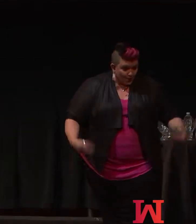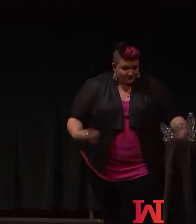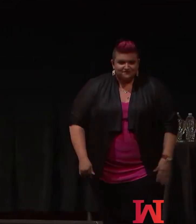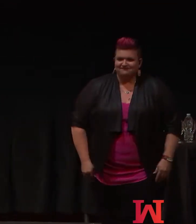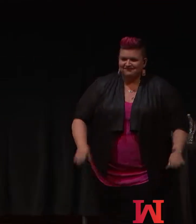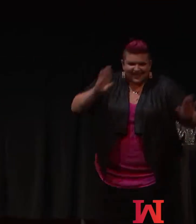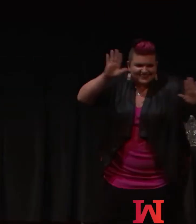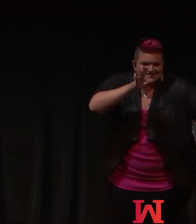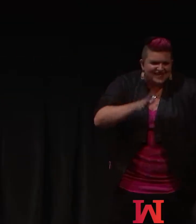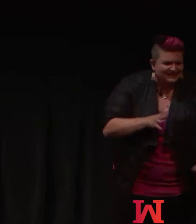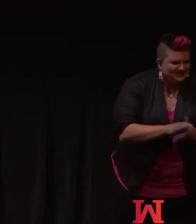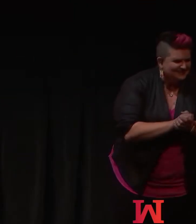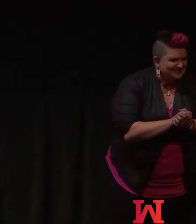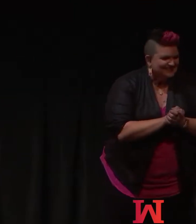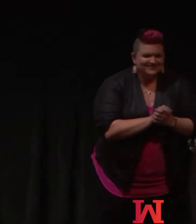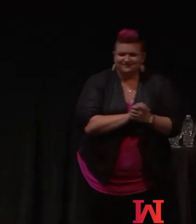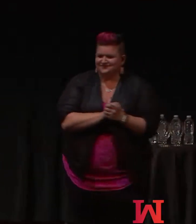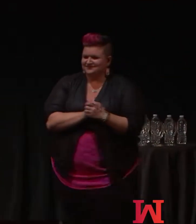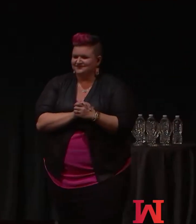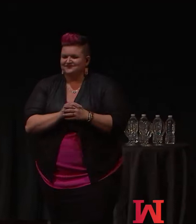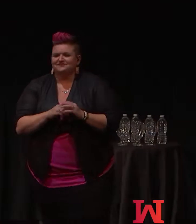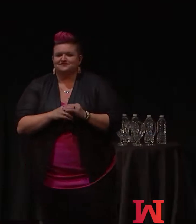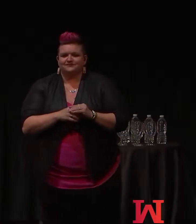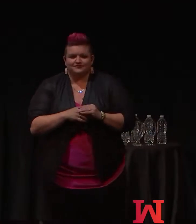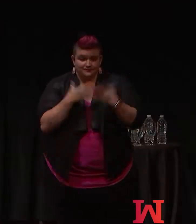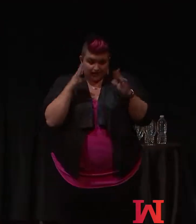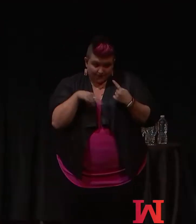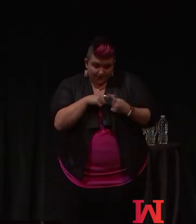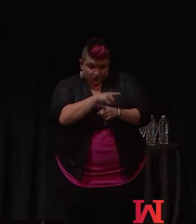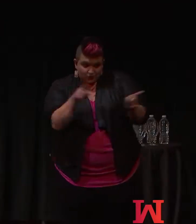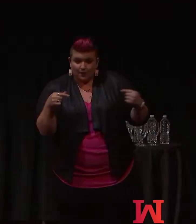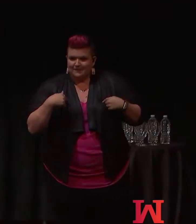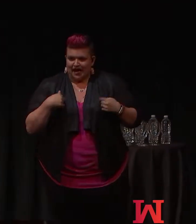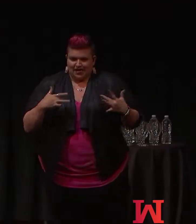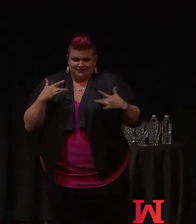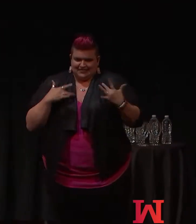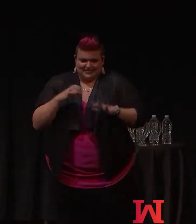Hi ladies! I don't know about you, but I am energized tonight!